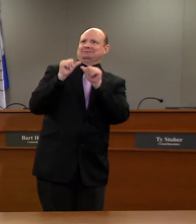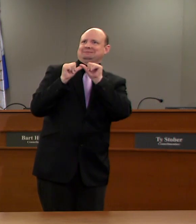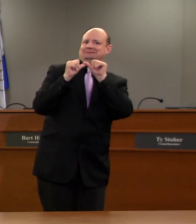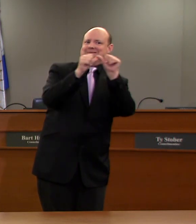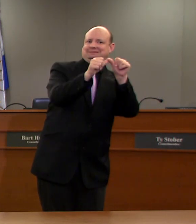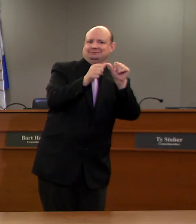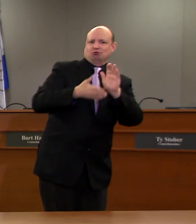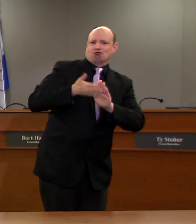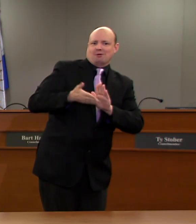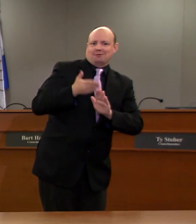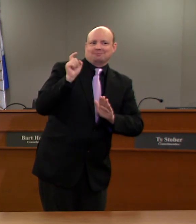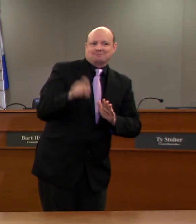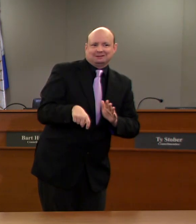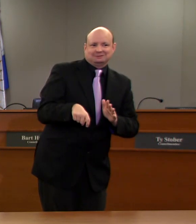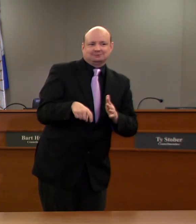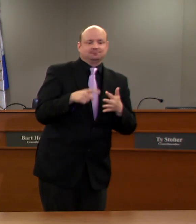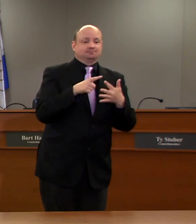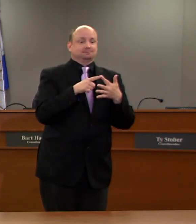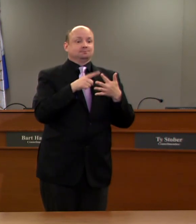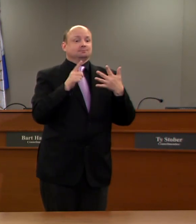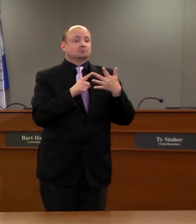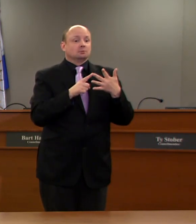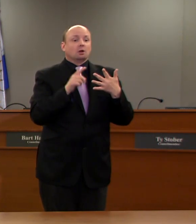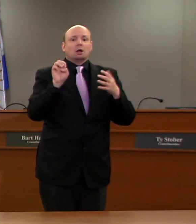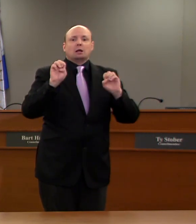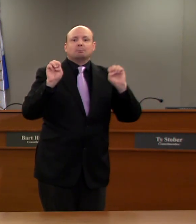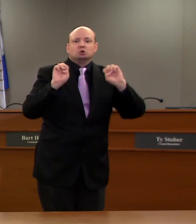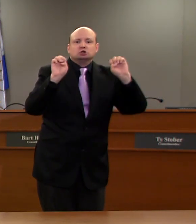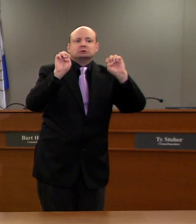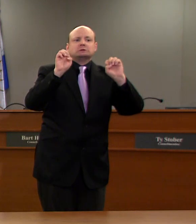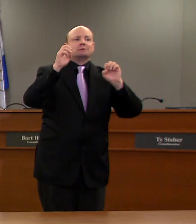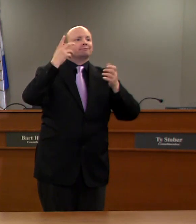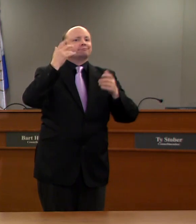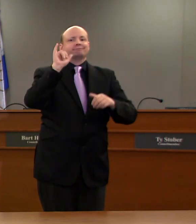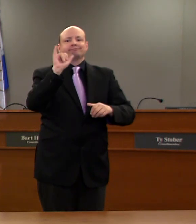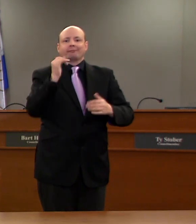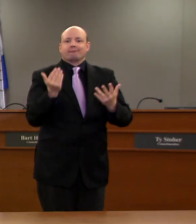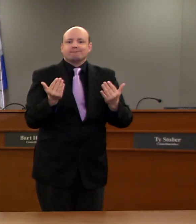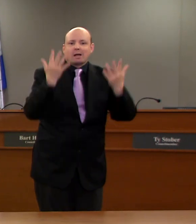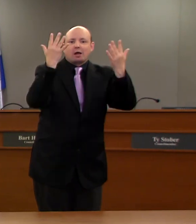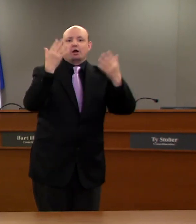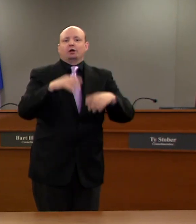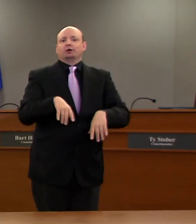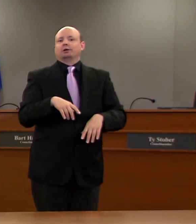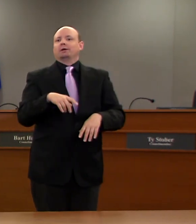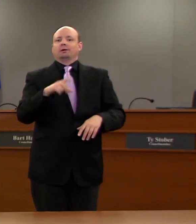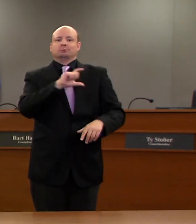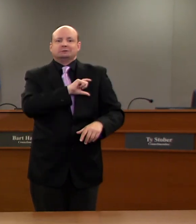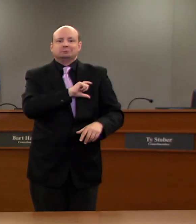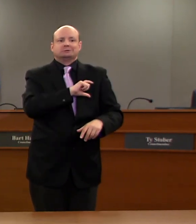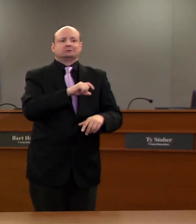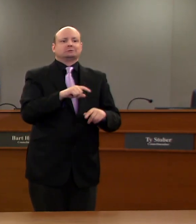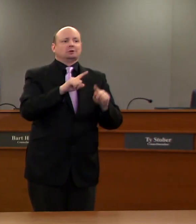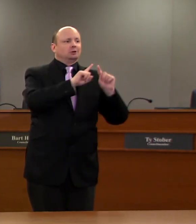response to supporting the public safety. For example, if Police need a street closure or if the Fire